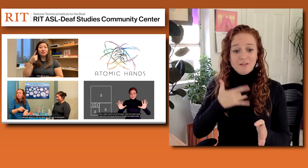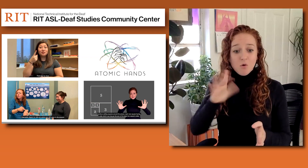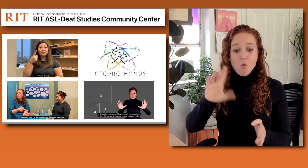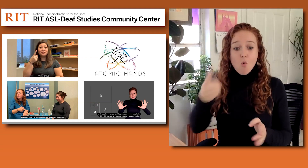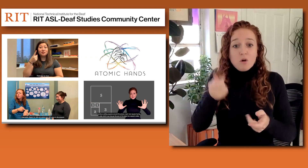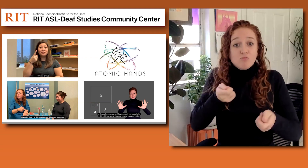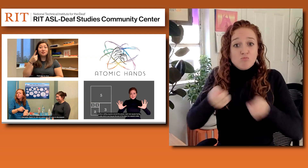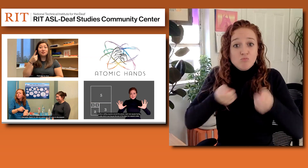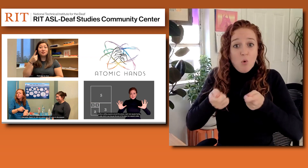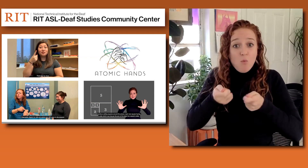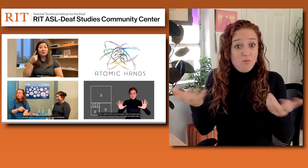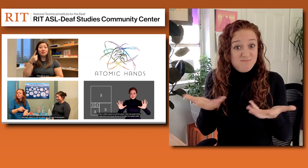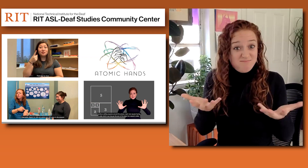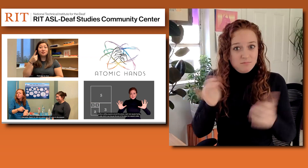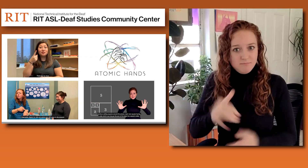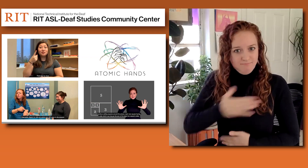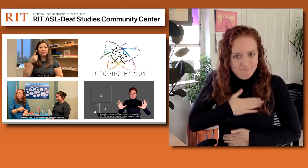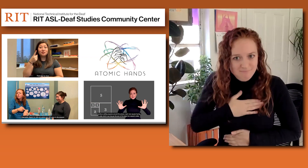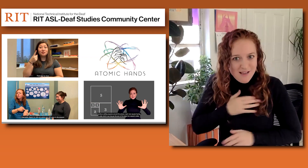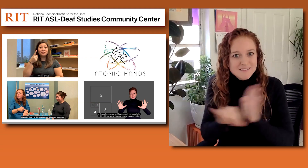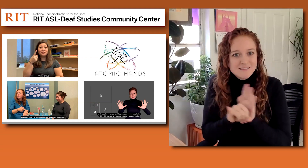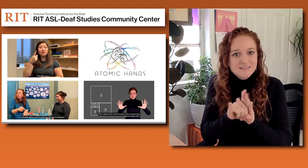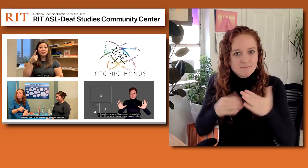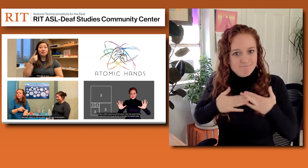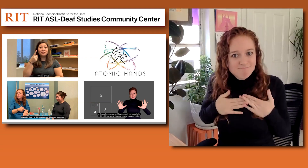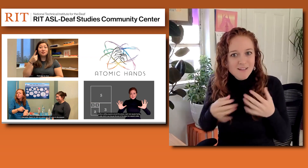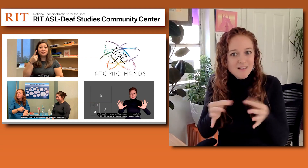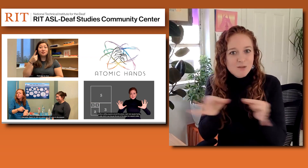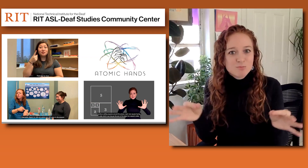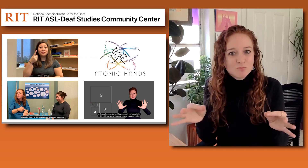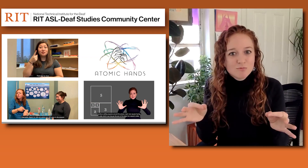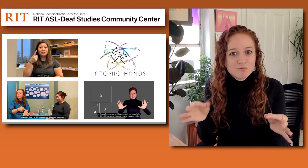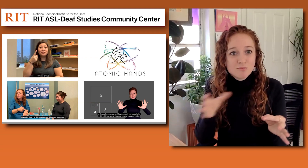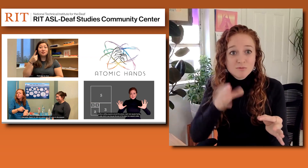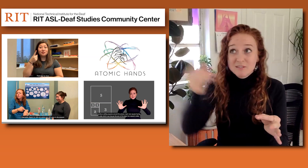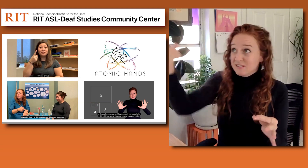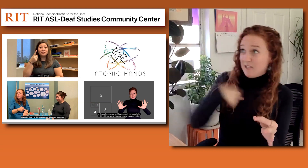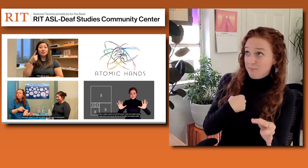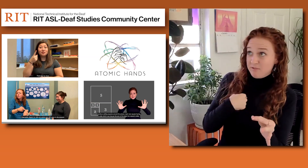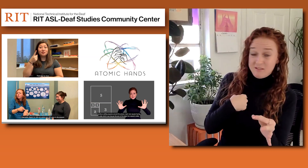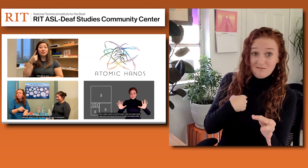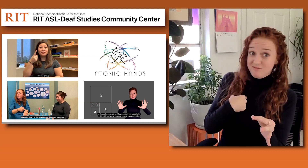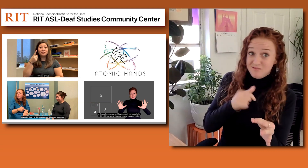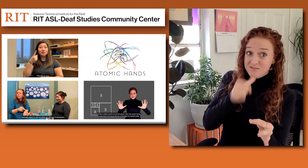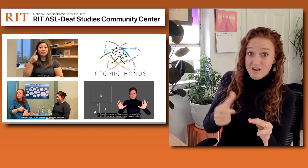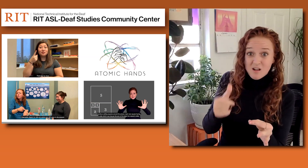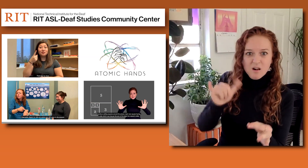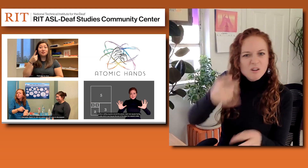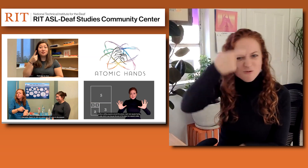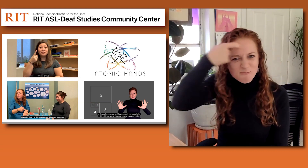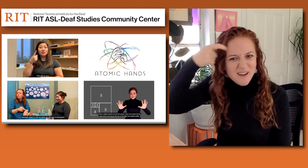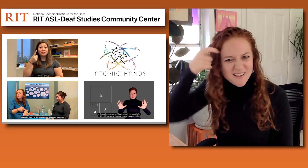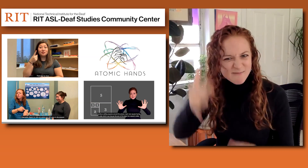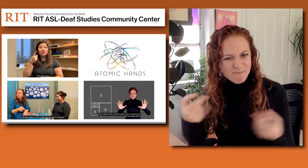um, and we want to be able to, um, control our own identity. So somebody from the outside telling us,